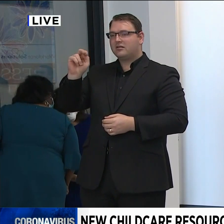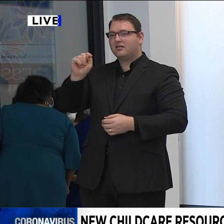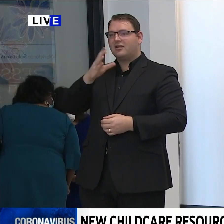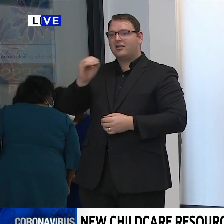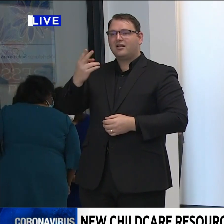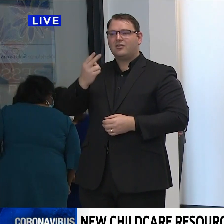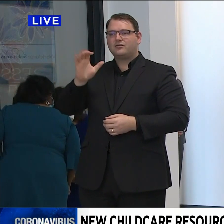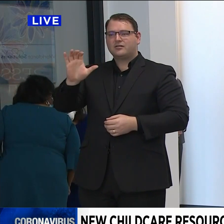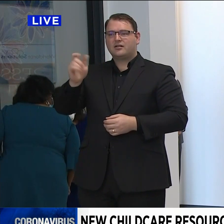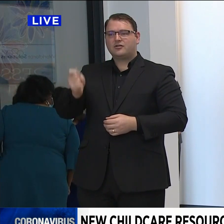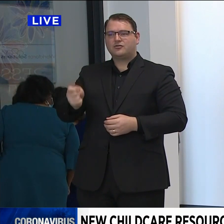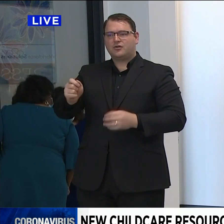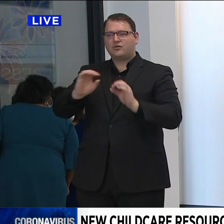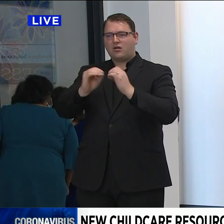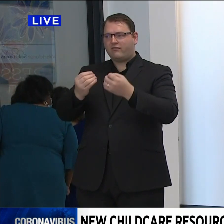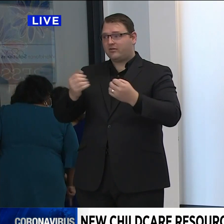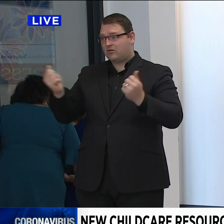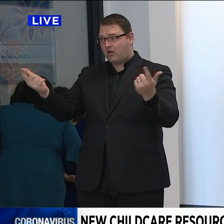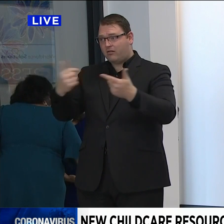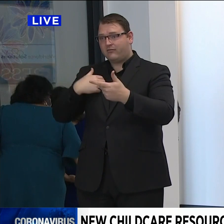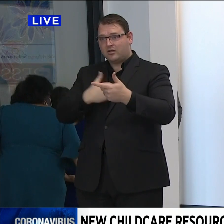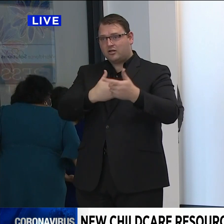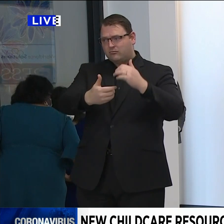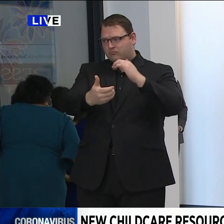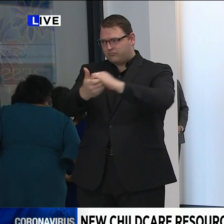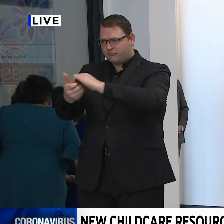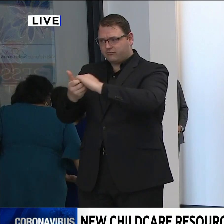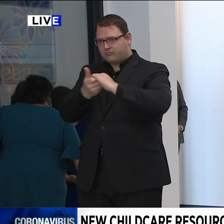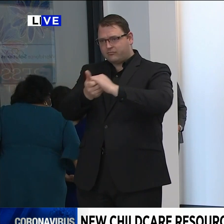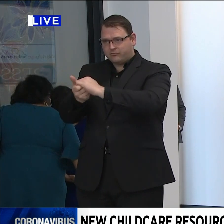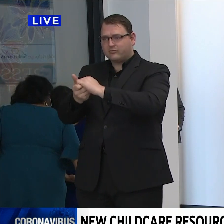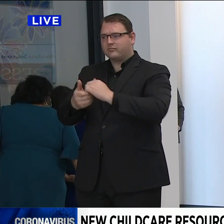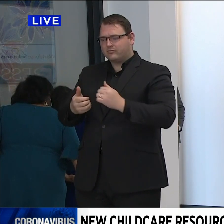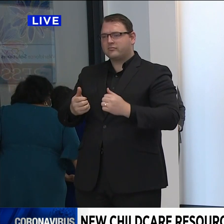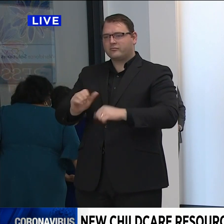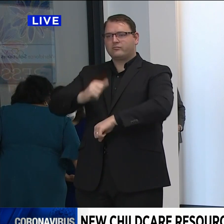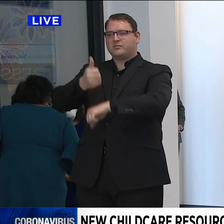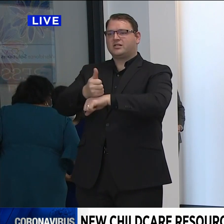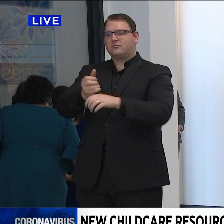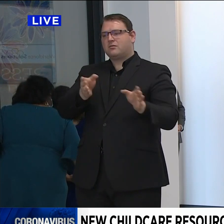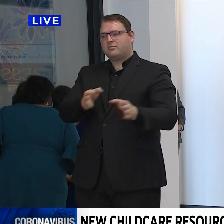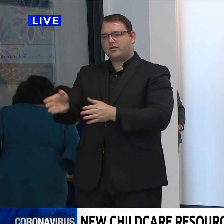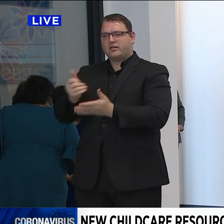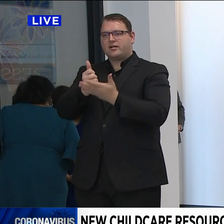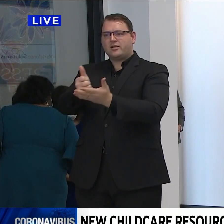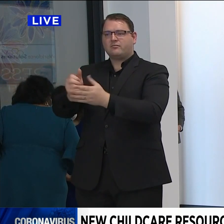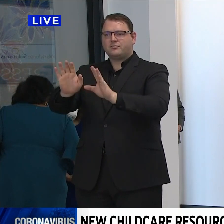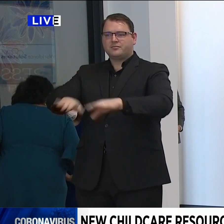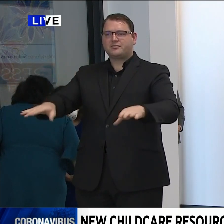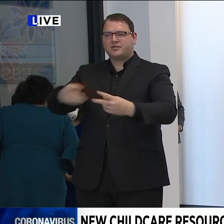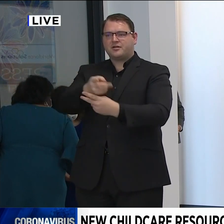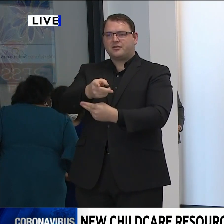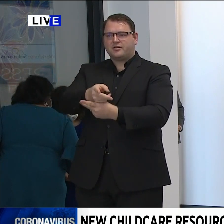Houston mayors office including my office of the civilians and my office of the civilians and office of education harden with office of education harden with the Houston endowment and the Houston endowment and Harris County judge’s office to